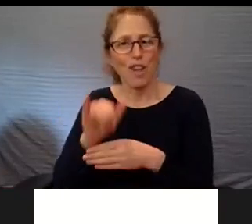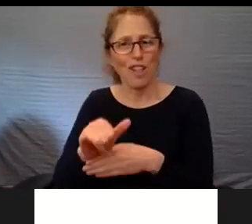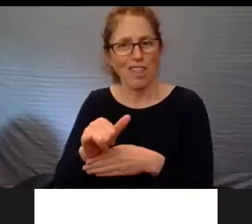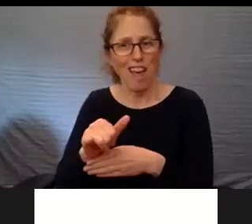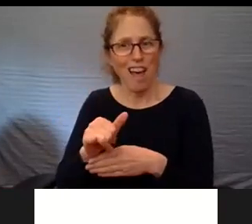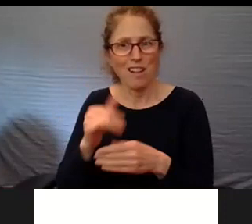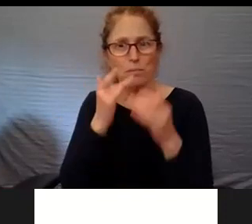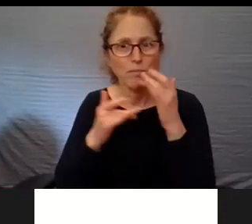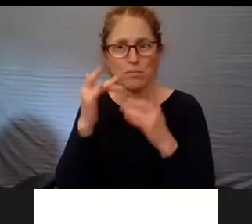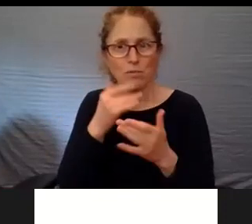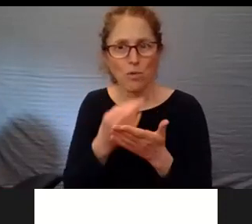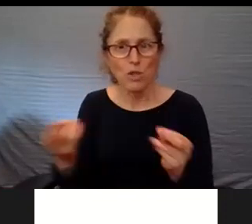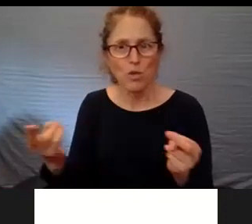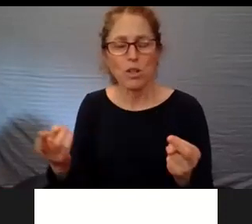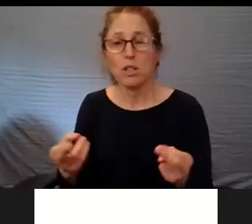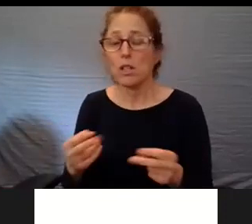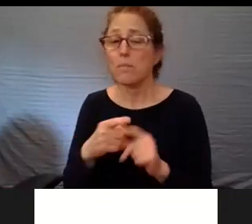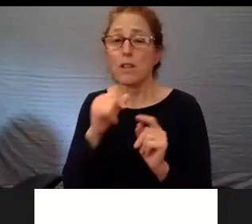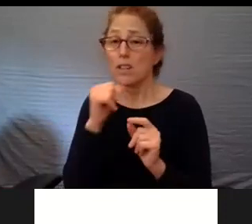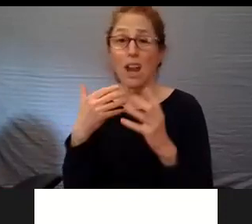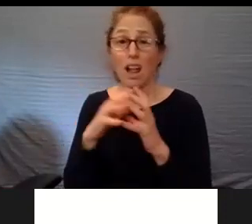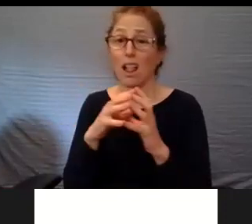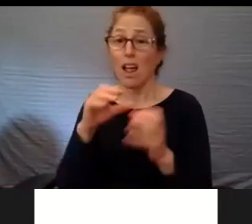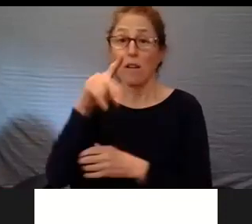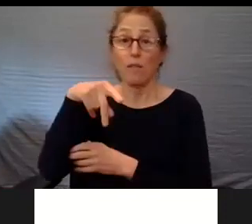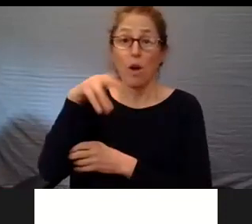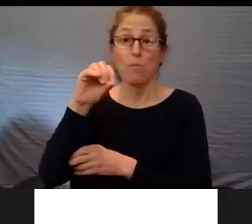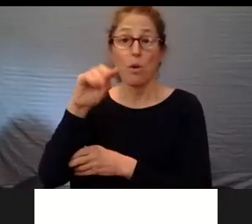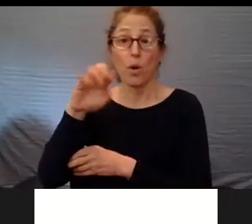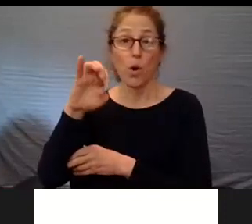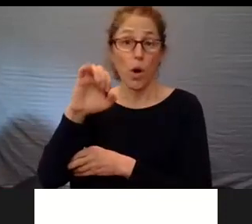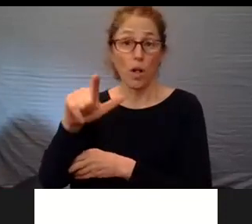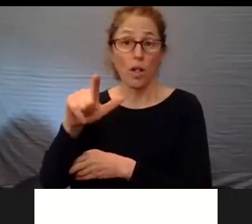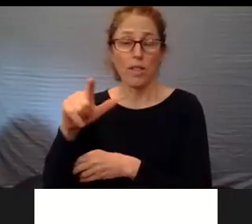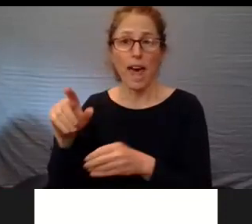But there aren't a lot of protocols that actually explicitly use that kind of criteria.